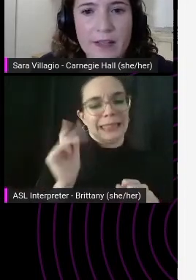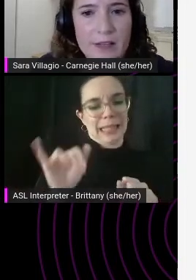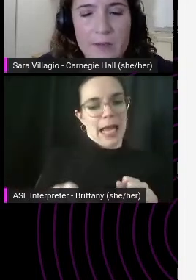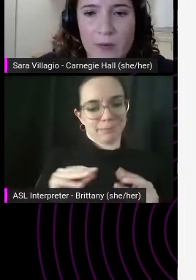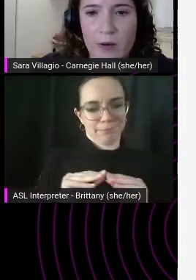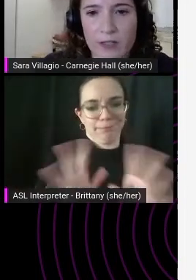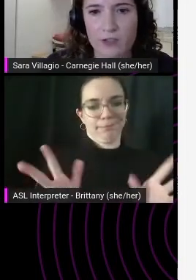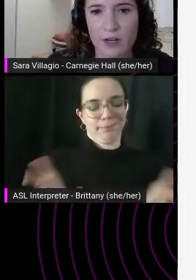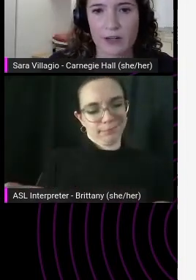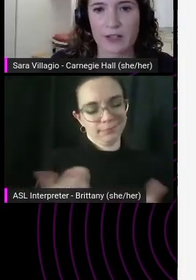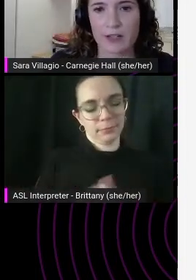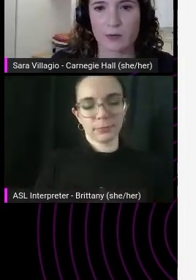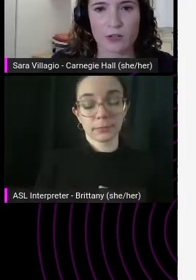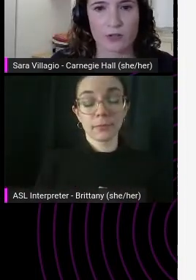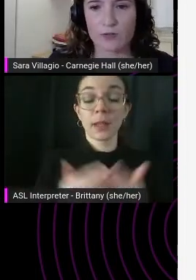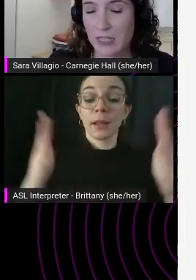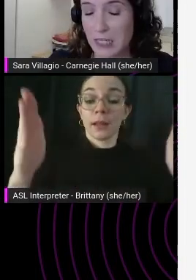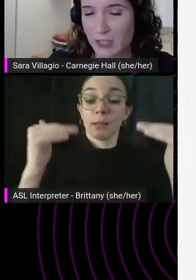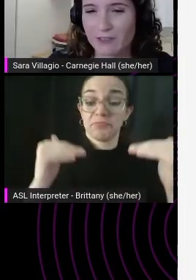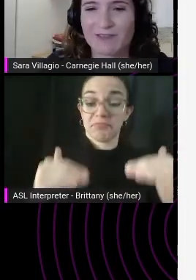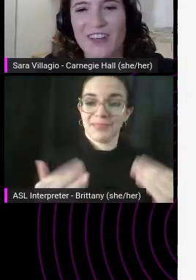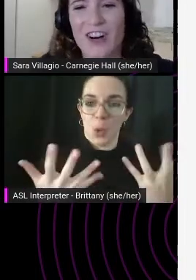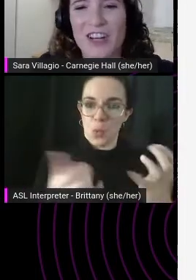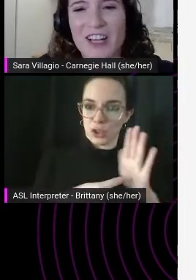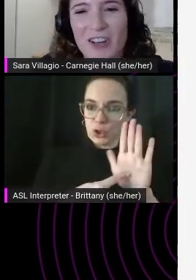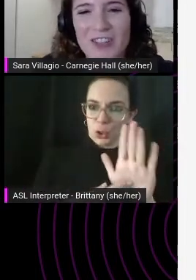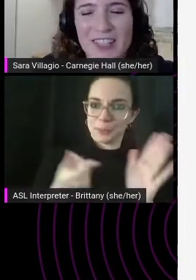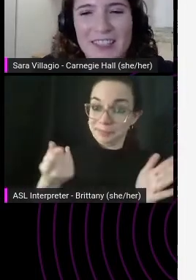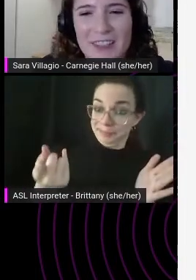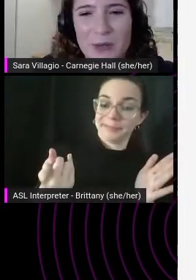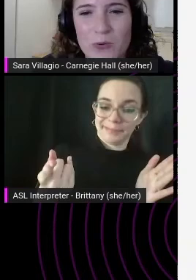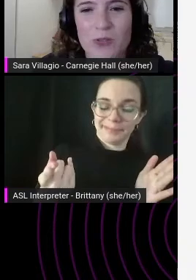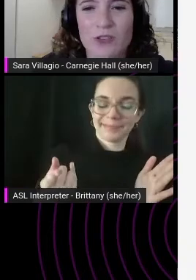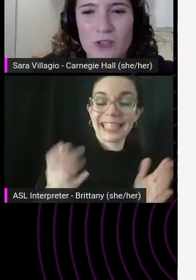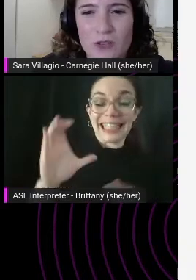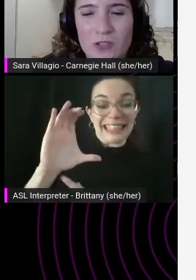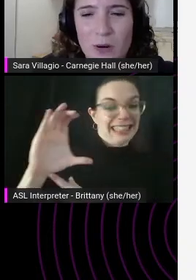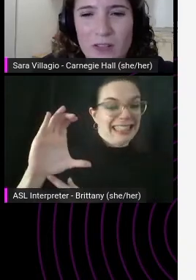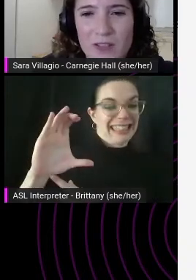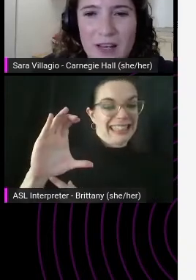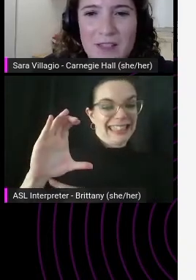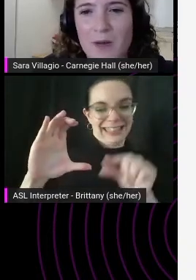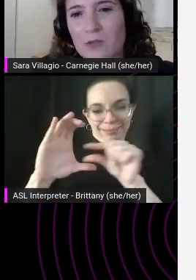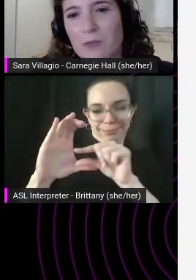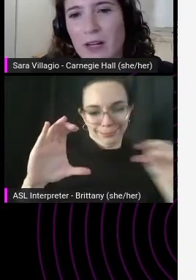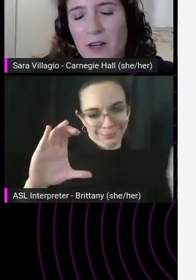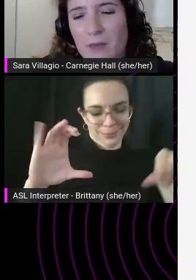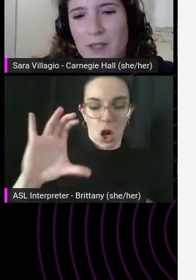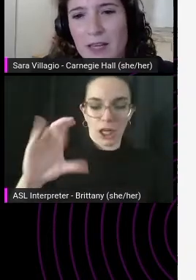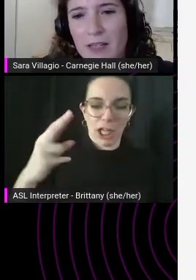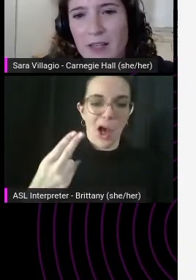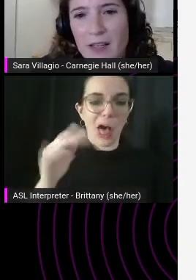The next item I wanted to share is what you see here. The Carnegie Hall C, which was introduced as part of the last major brand update